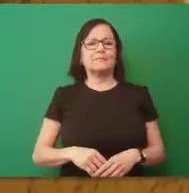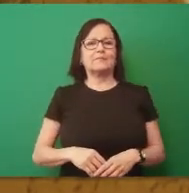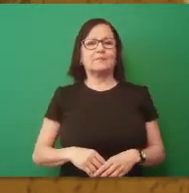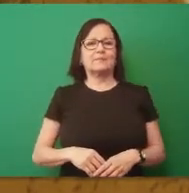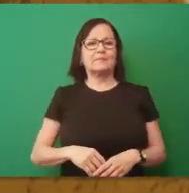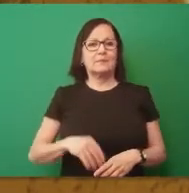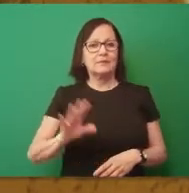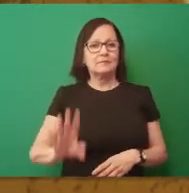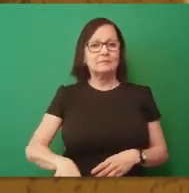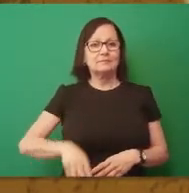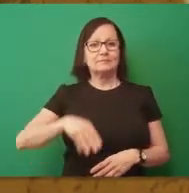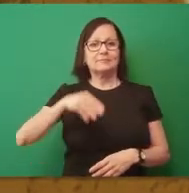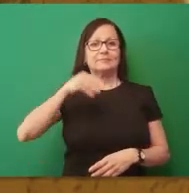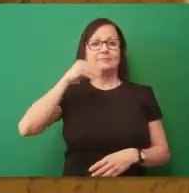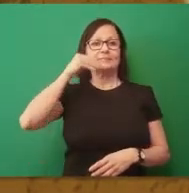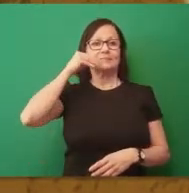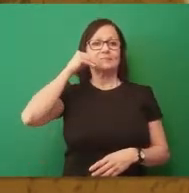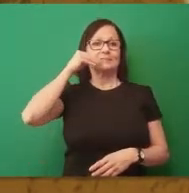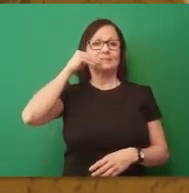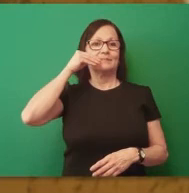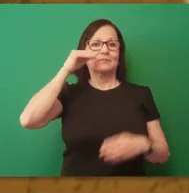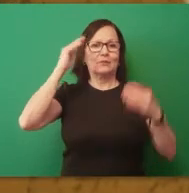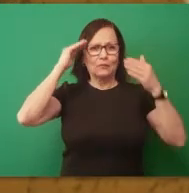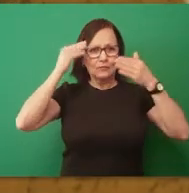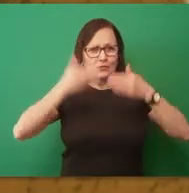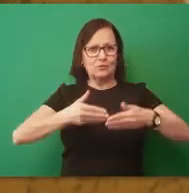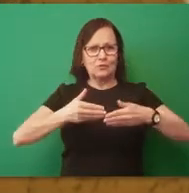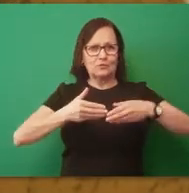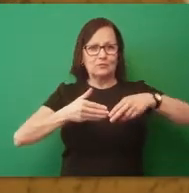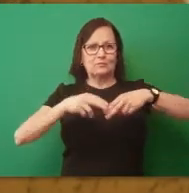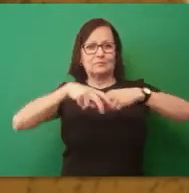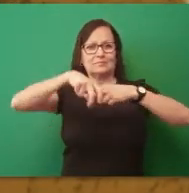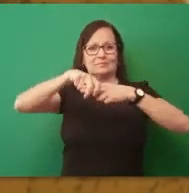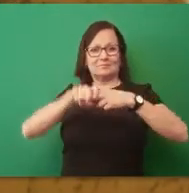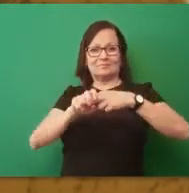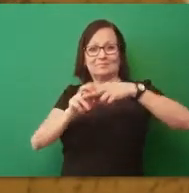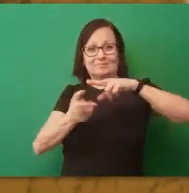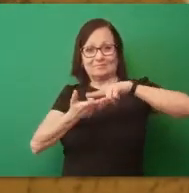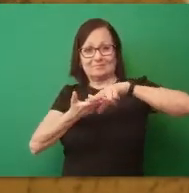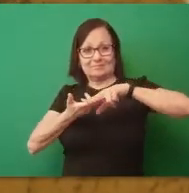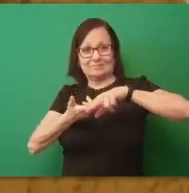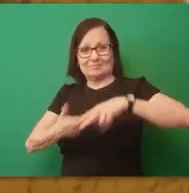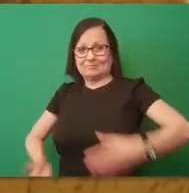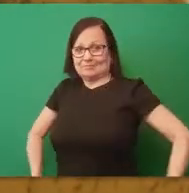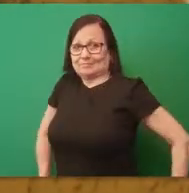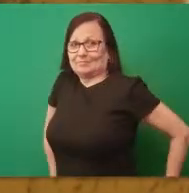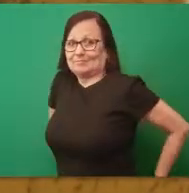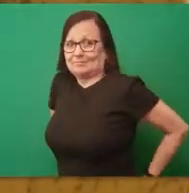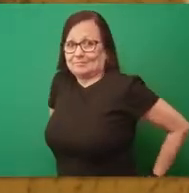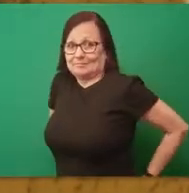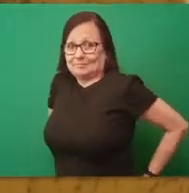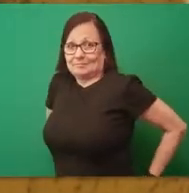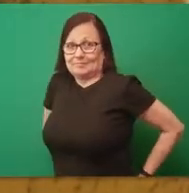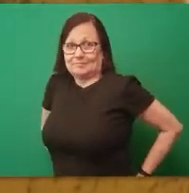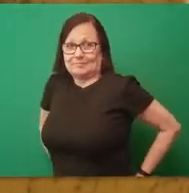As you inhale, bringing our attention to your seat, feeling the pressure of your buttocks on your chair